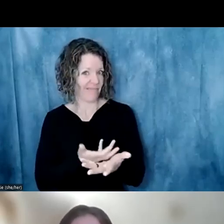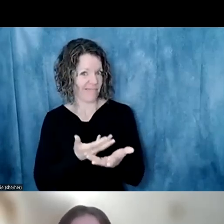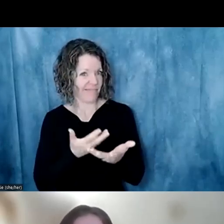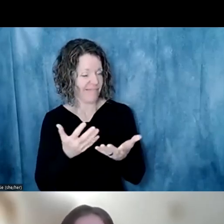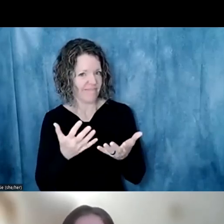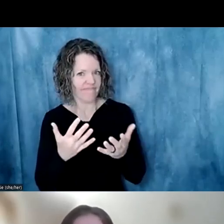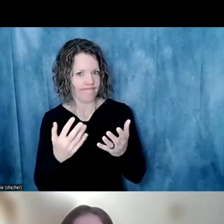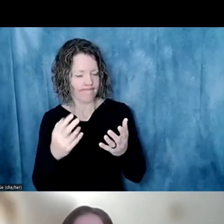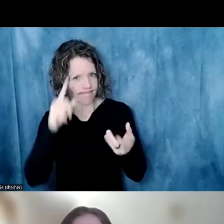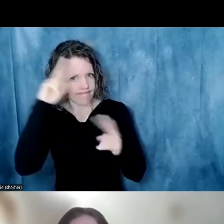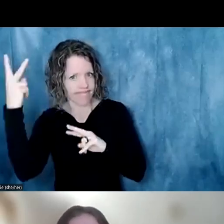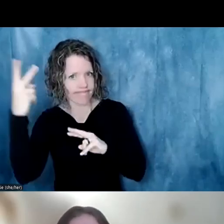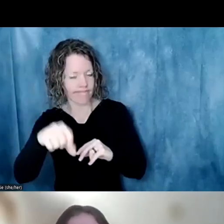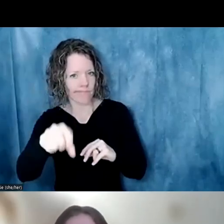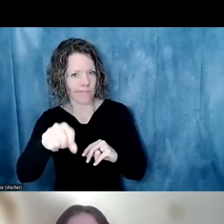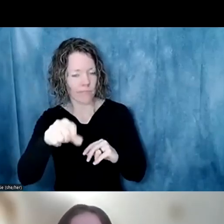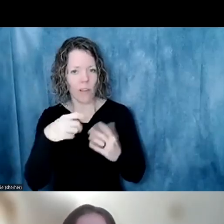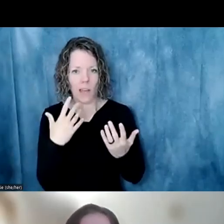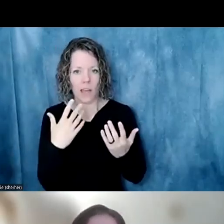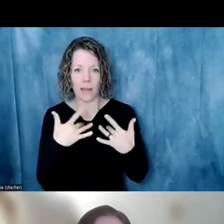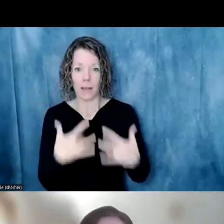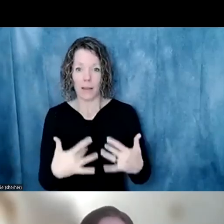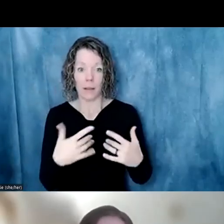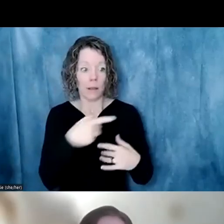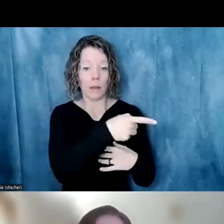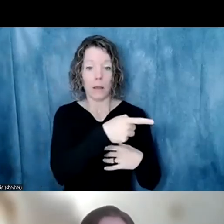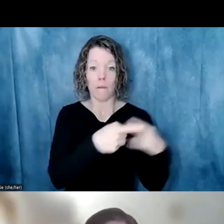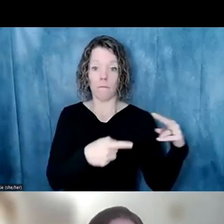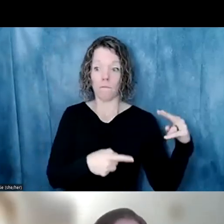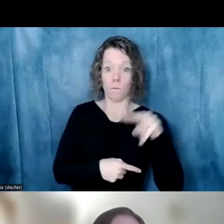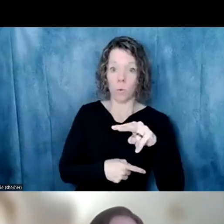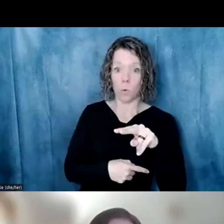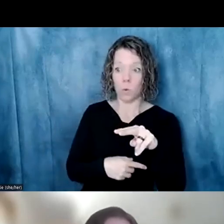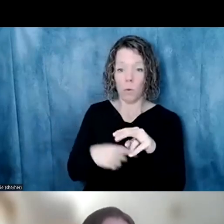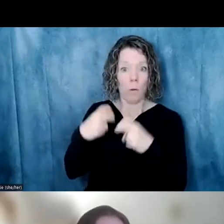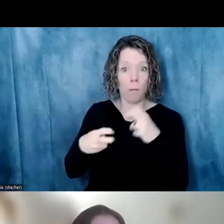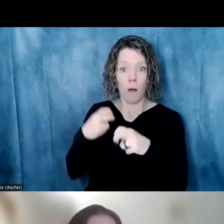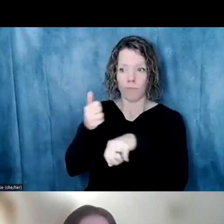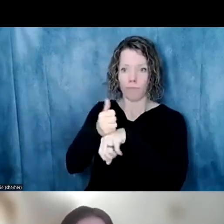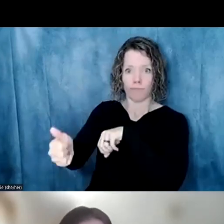the problem or the issue in an external substance that is being consumed by an individual, in “the